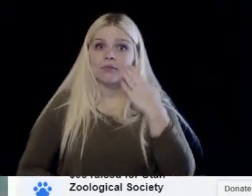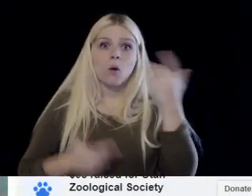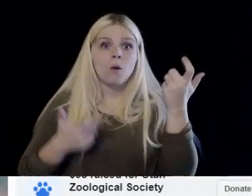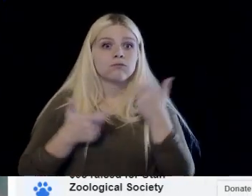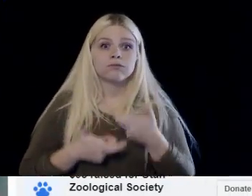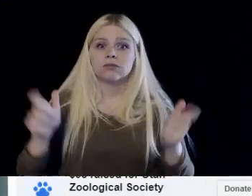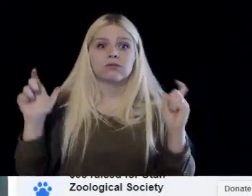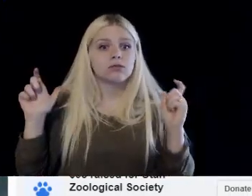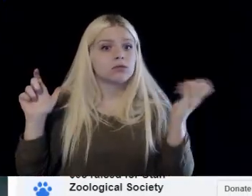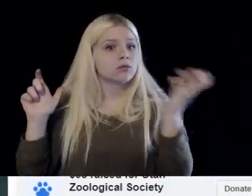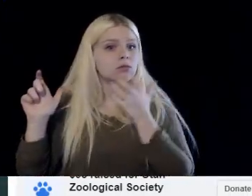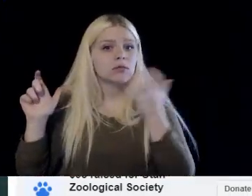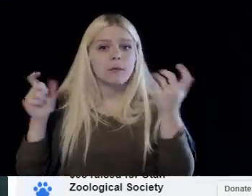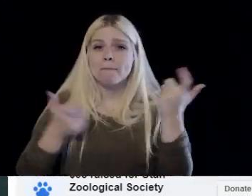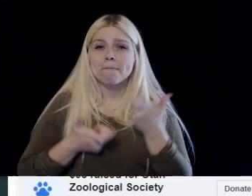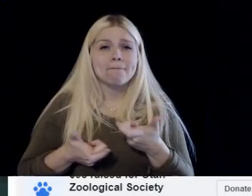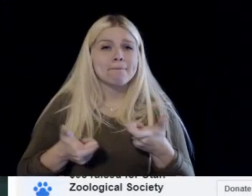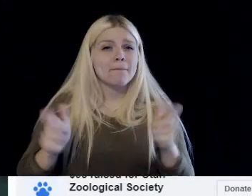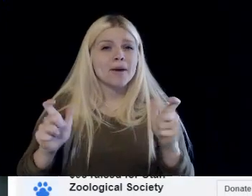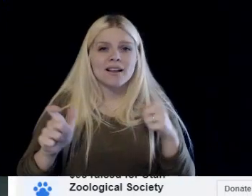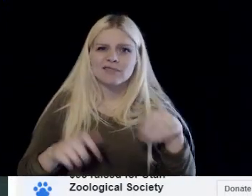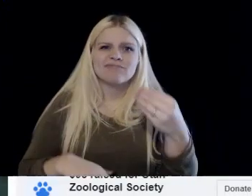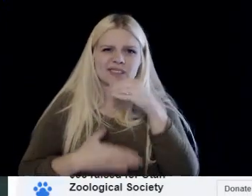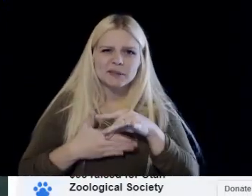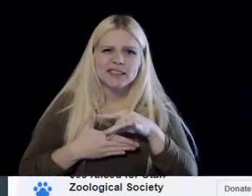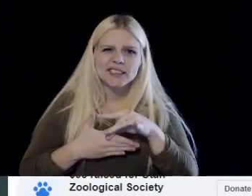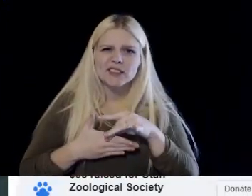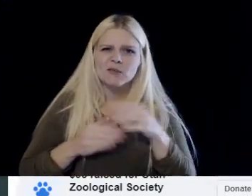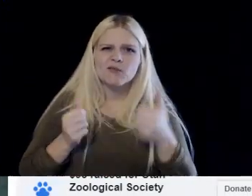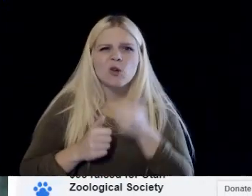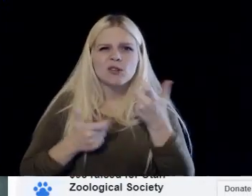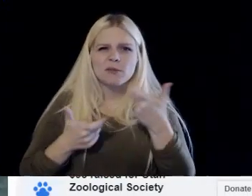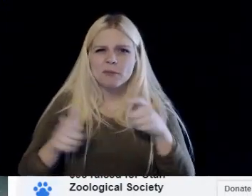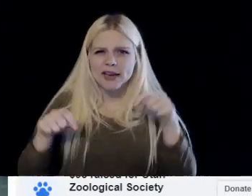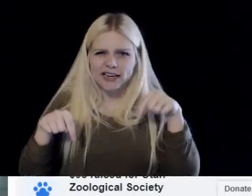biggest carnivores up at the zoo. We've got Diego on the left, right Michelle?